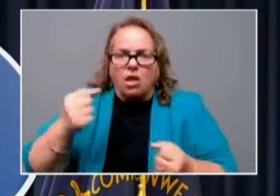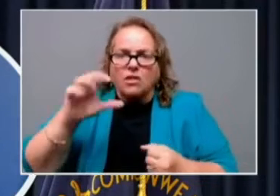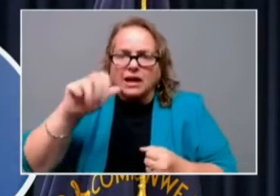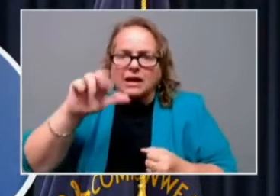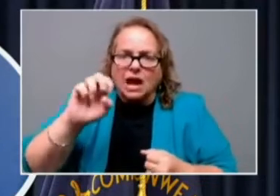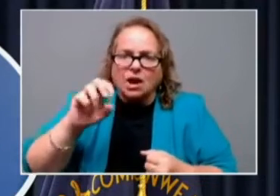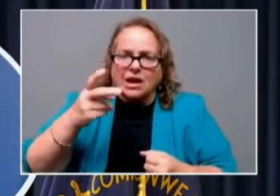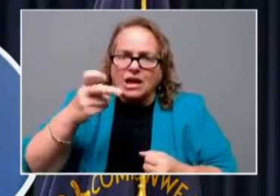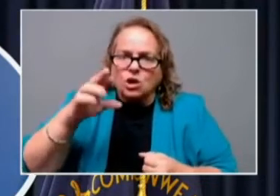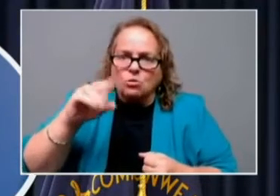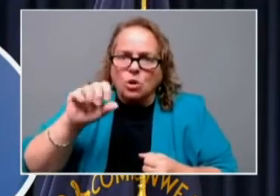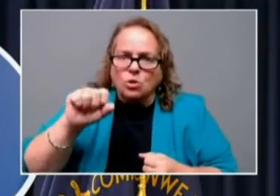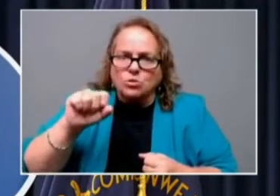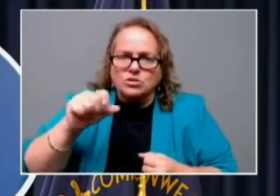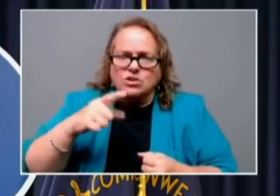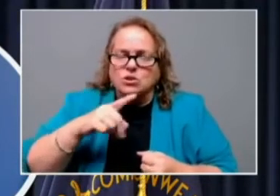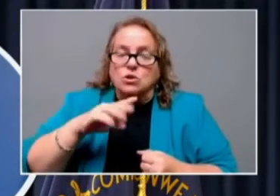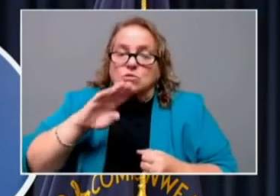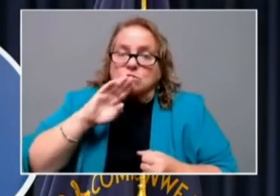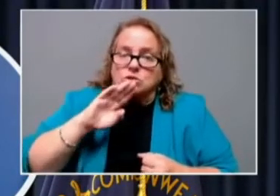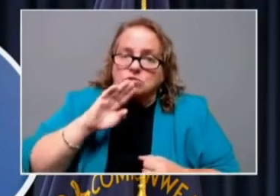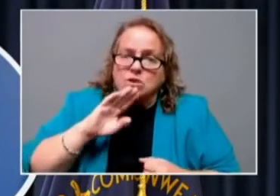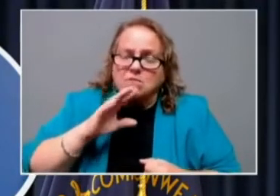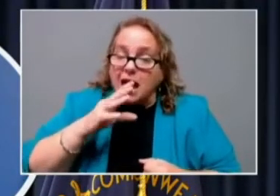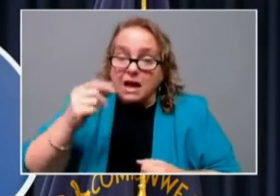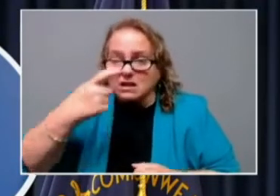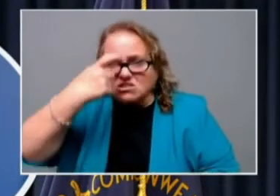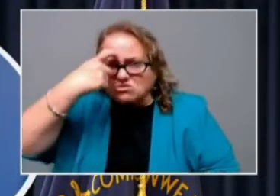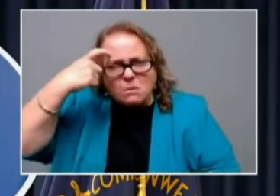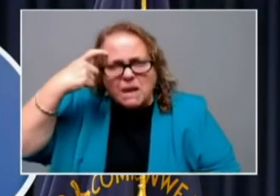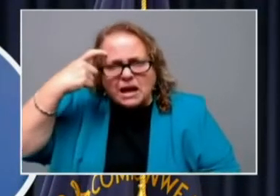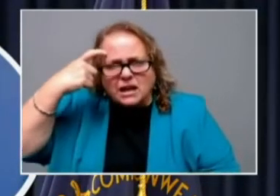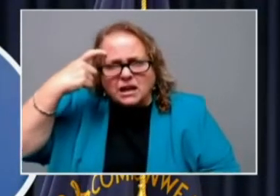and traumatic on them. These are folks that aren't supposed to have to watch